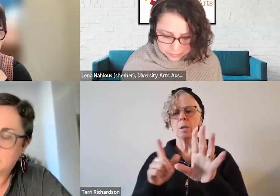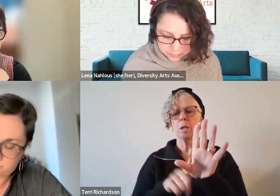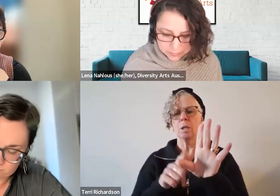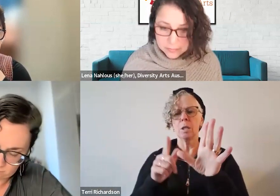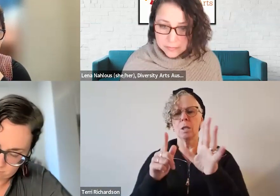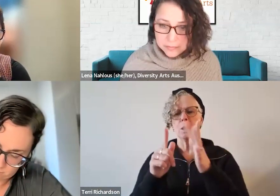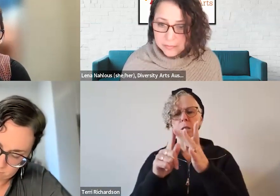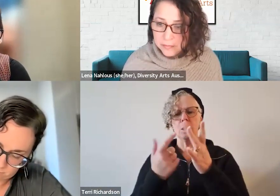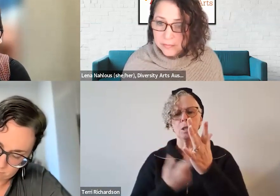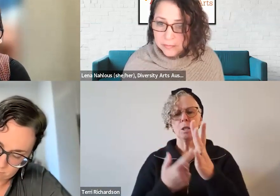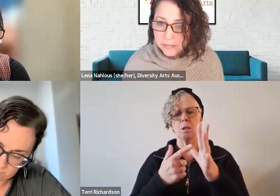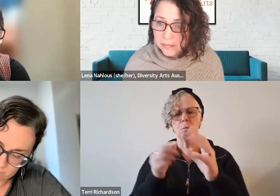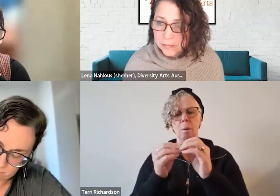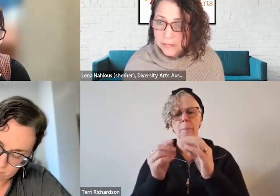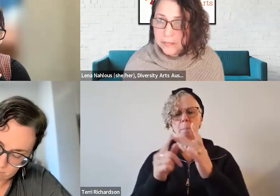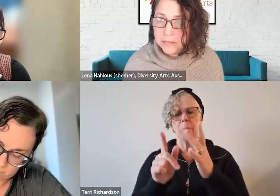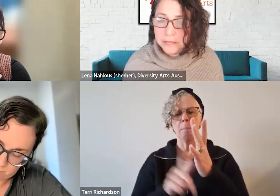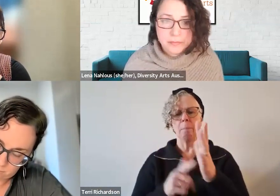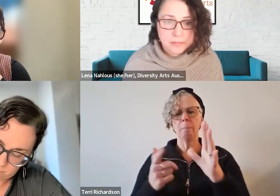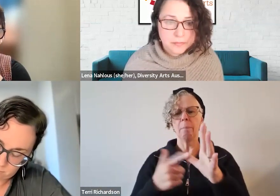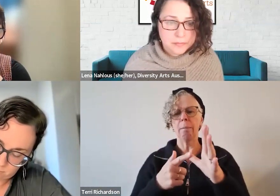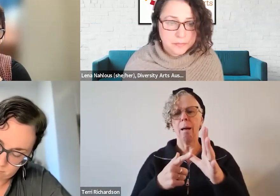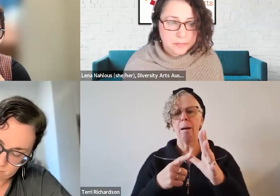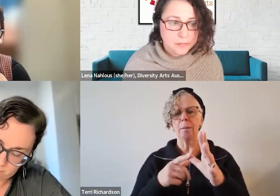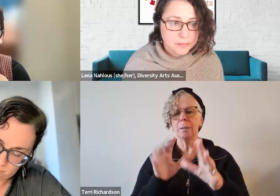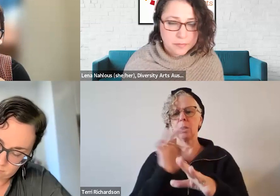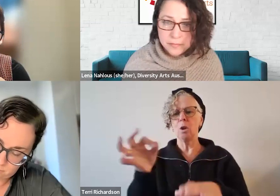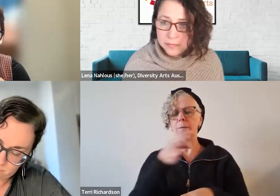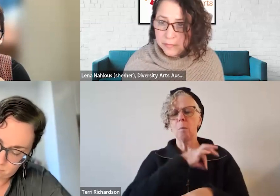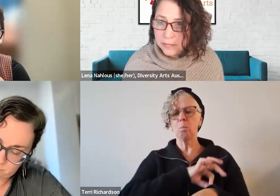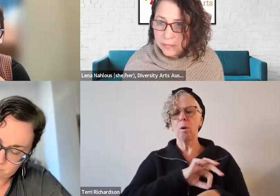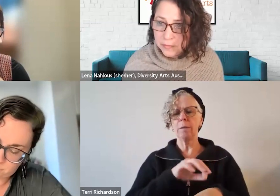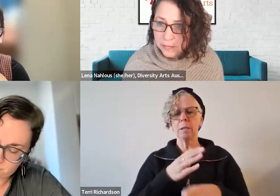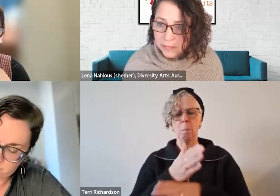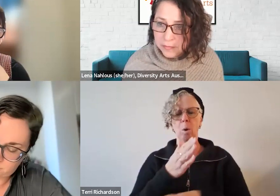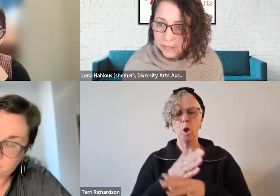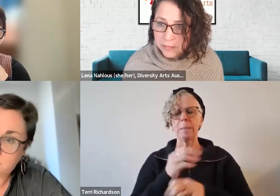which is a not-for-profit Aboriginal employment and training company set up